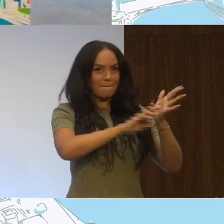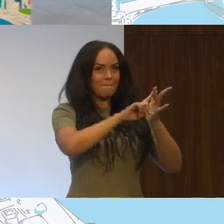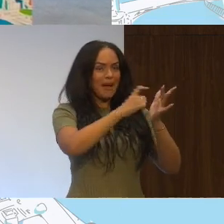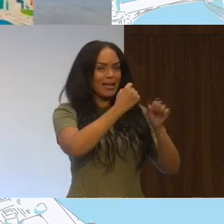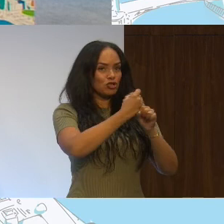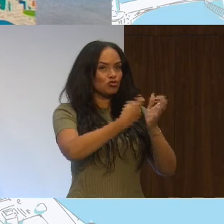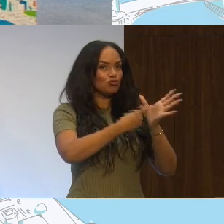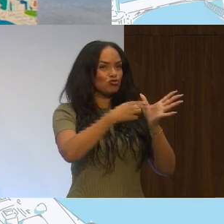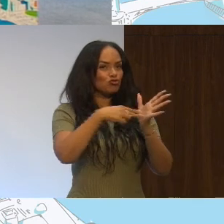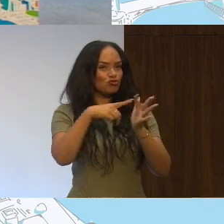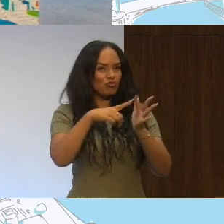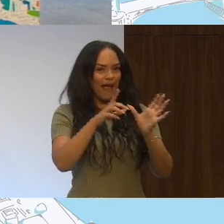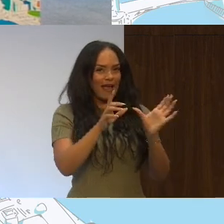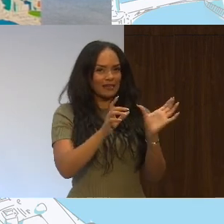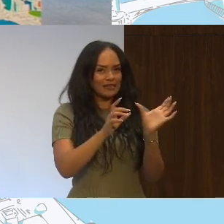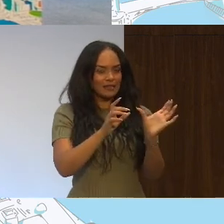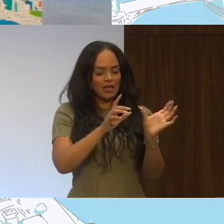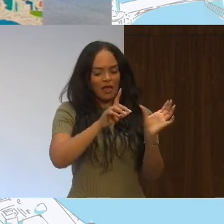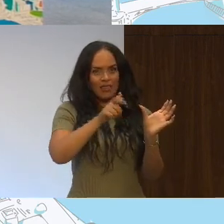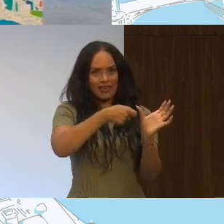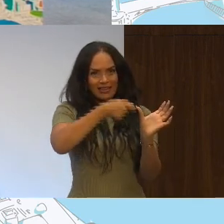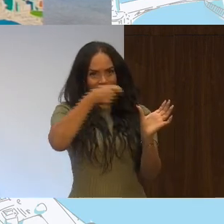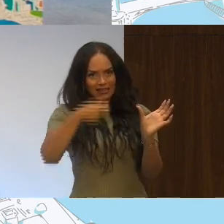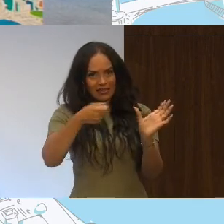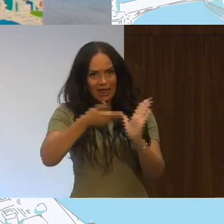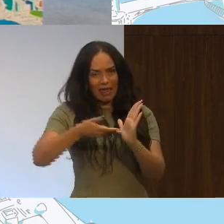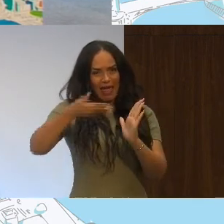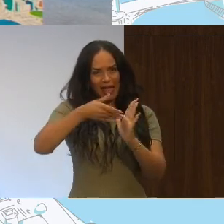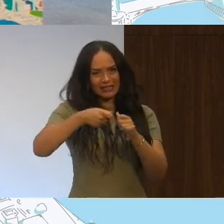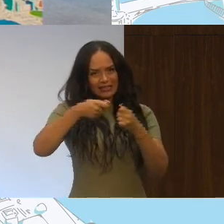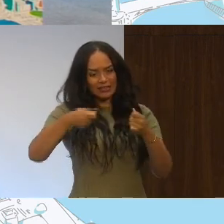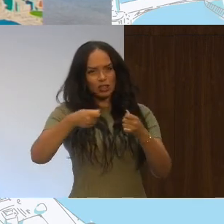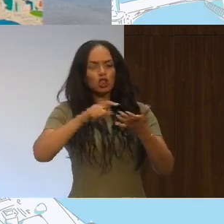but up to a level to the level that it deems so potentially.